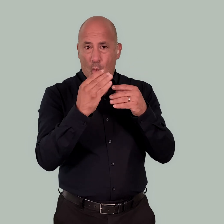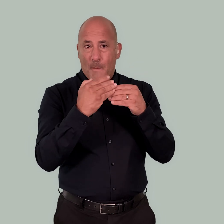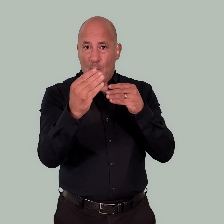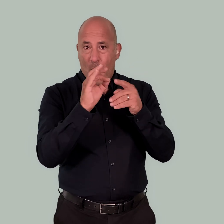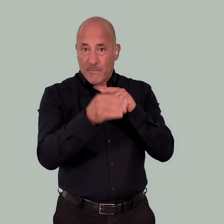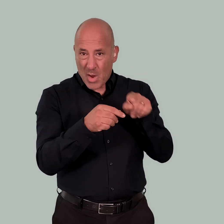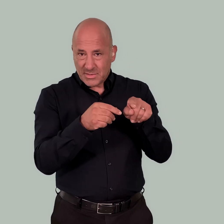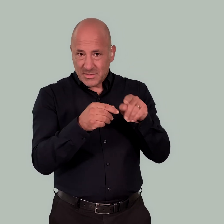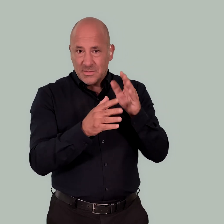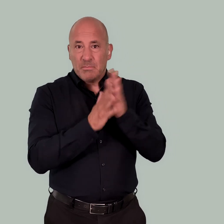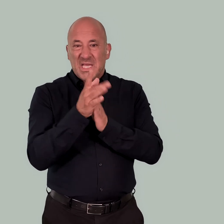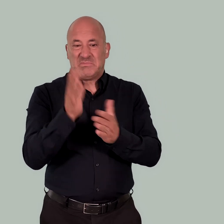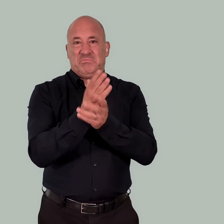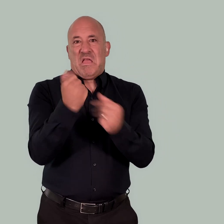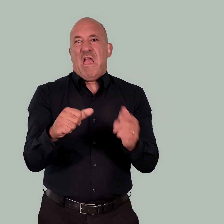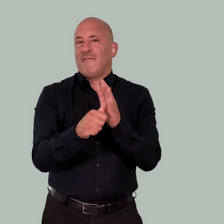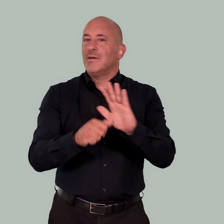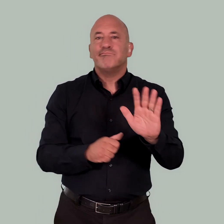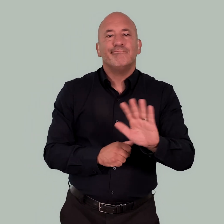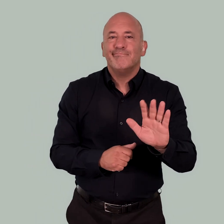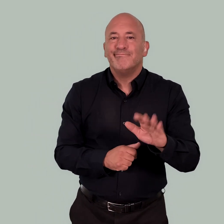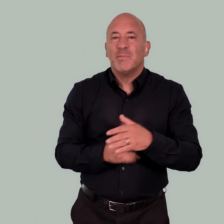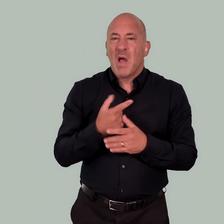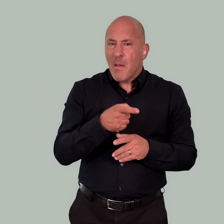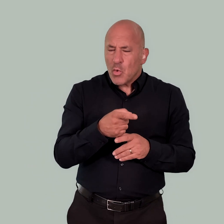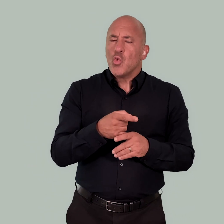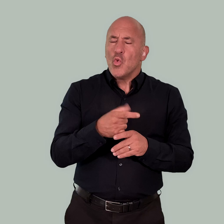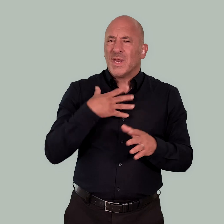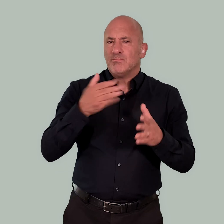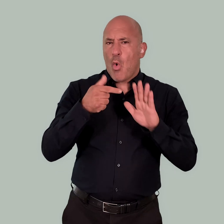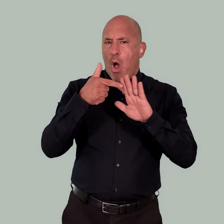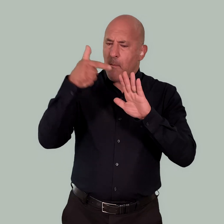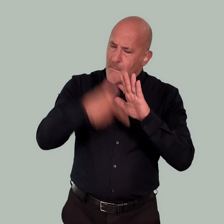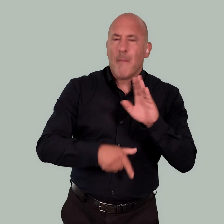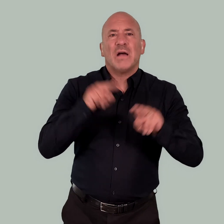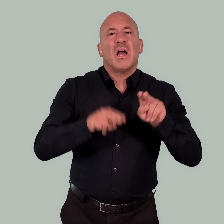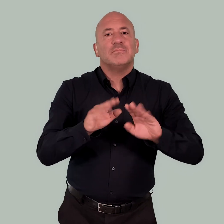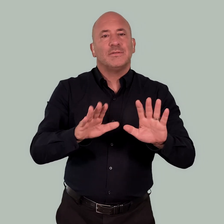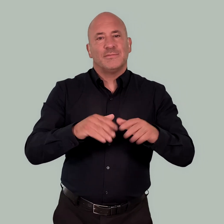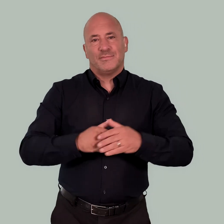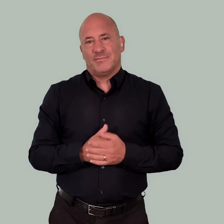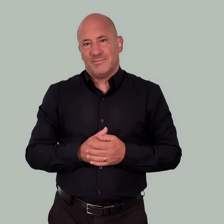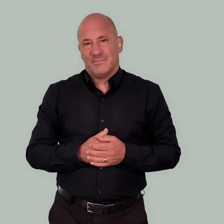does not mean that someone has the condition, rather that they warrant a more comprehensive assessment.)